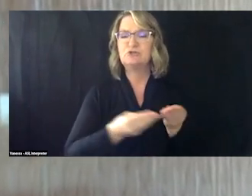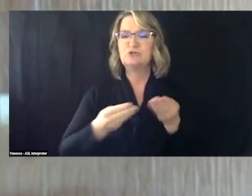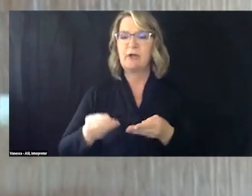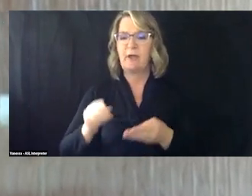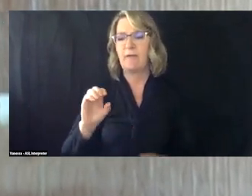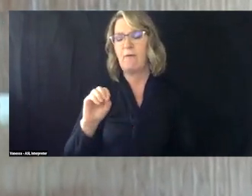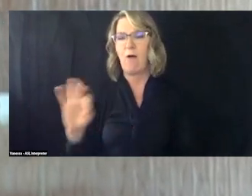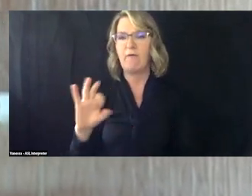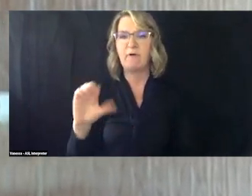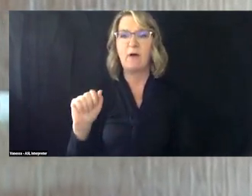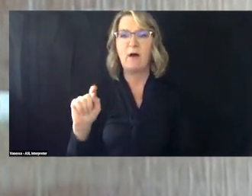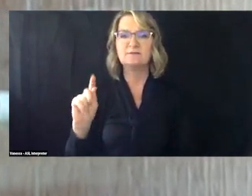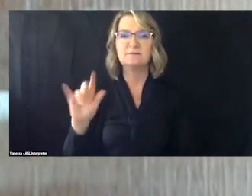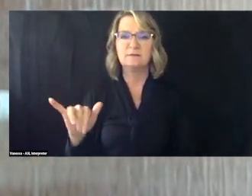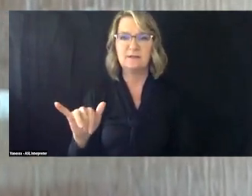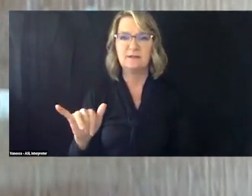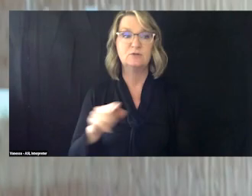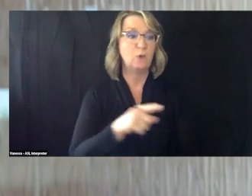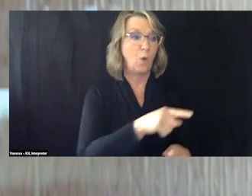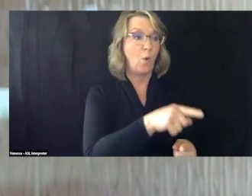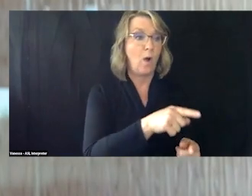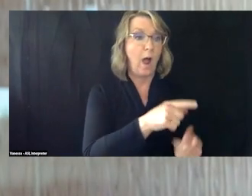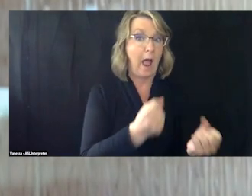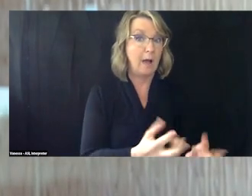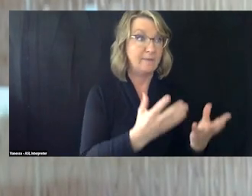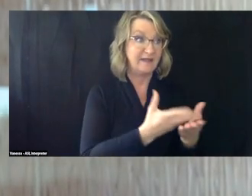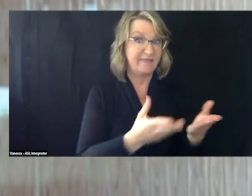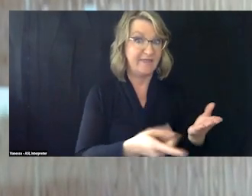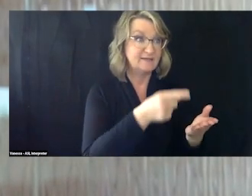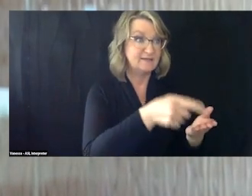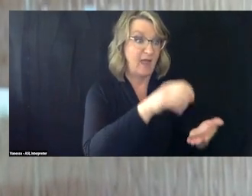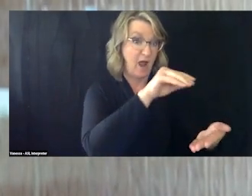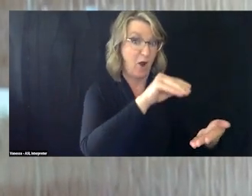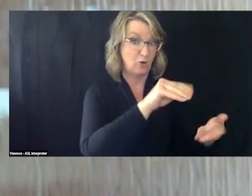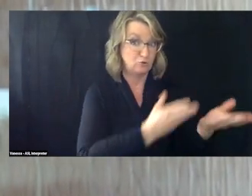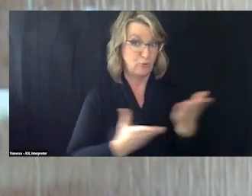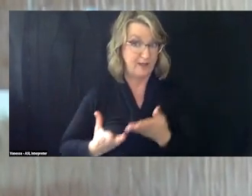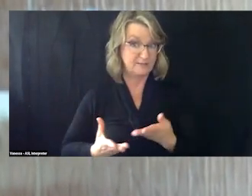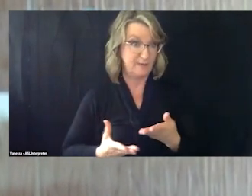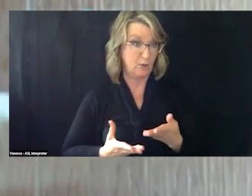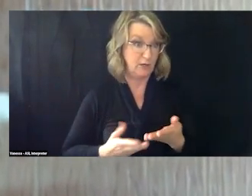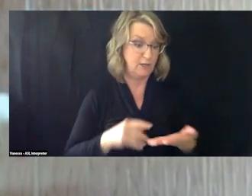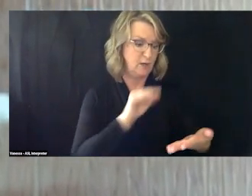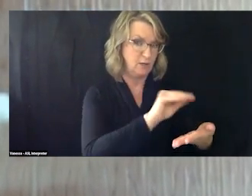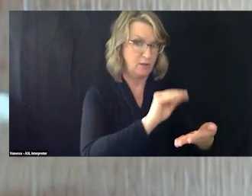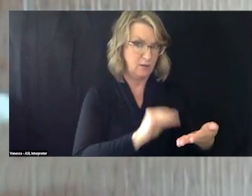document that will list all the different items that those poll workers are transferring to our